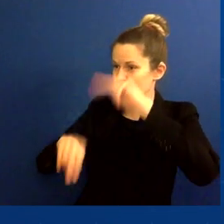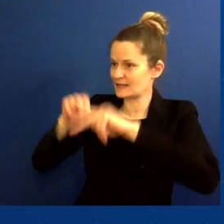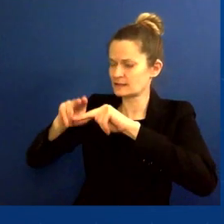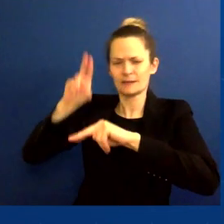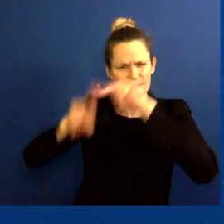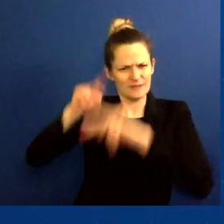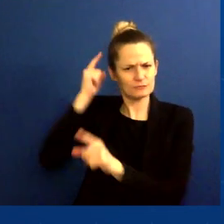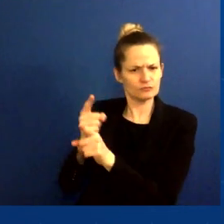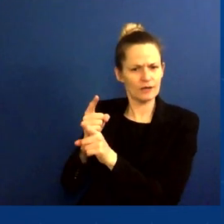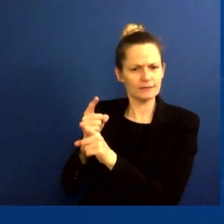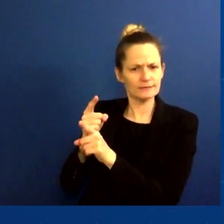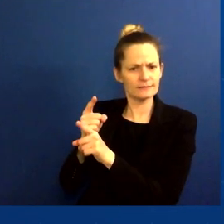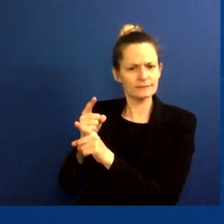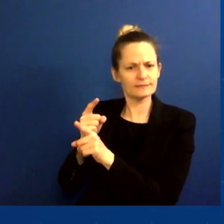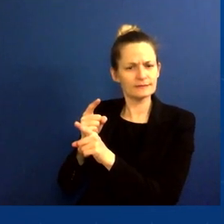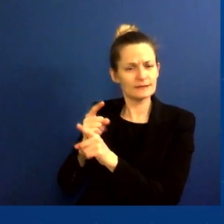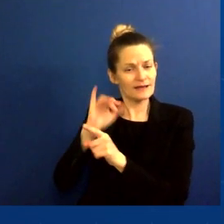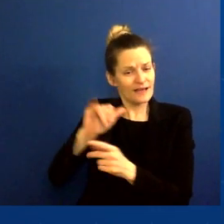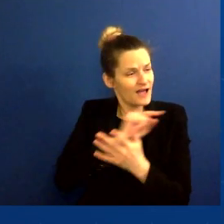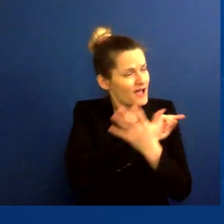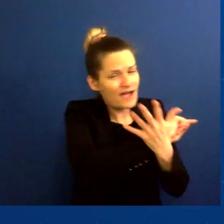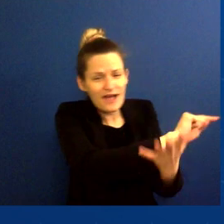are recognized throughout the world